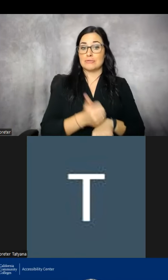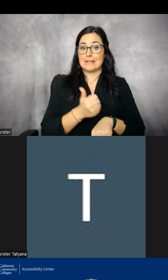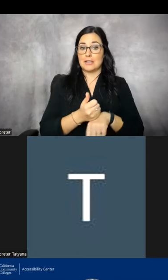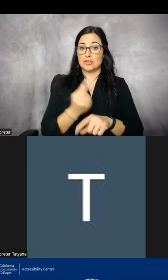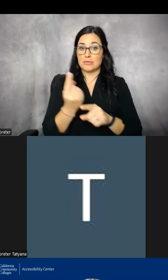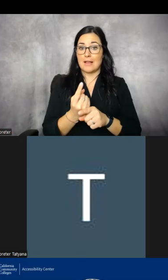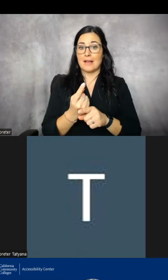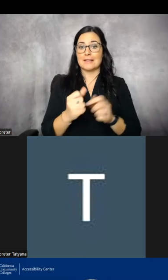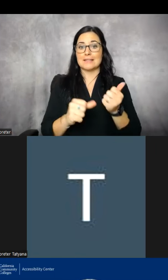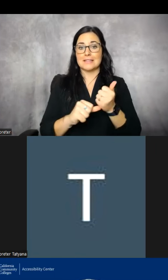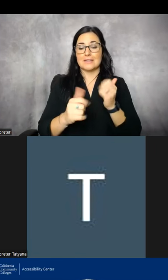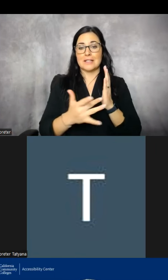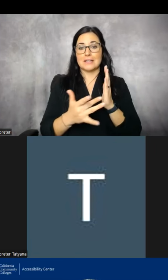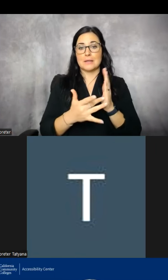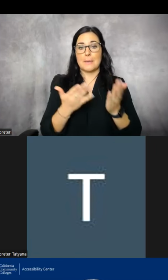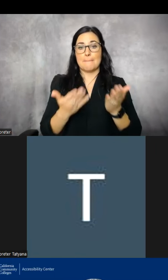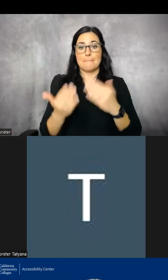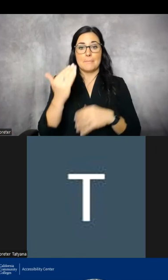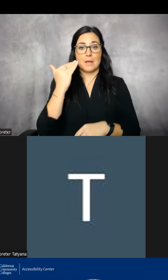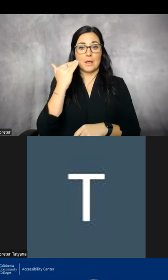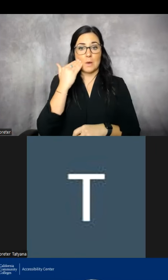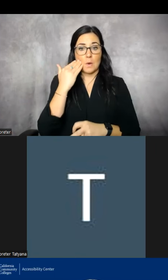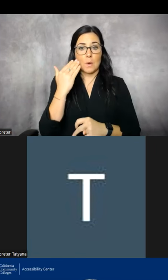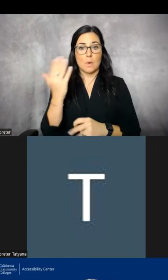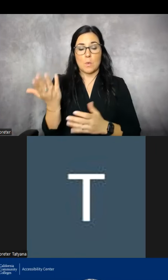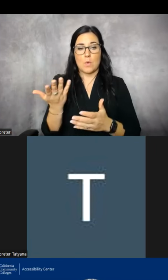not know what vocabulary to load.